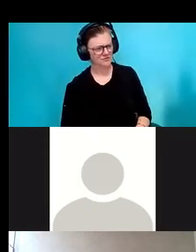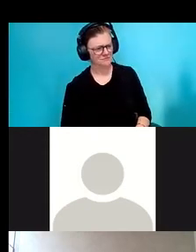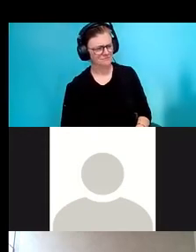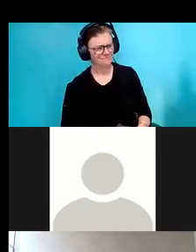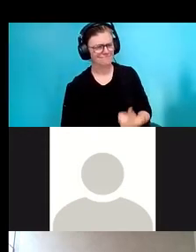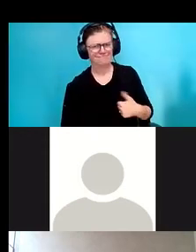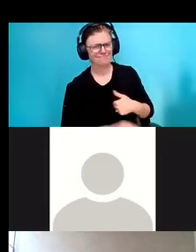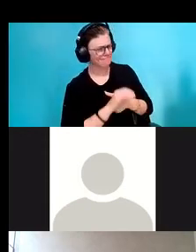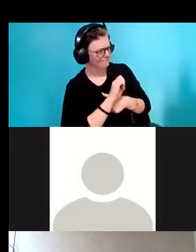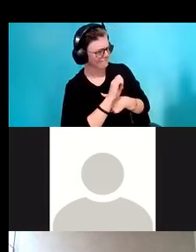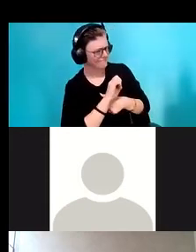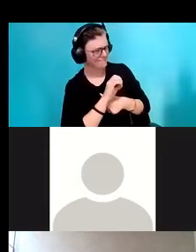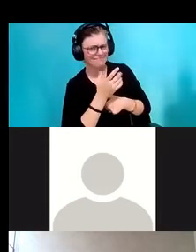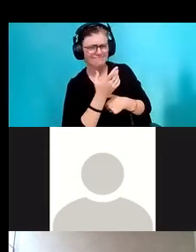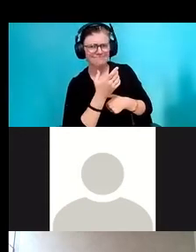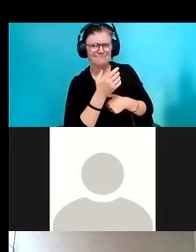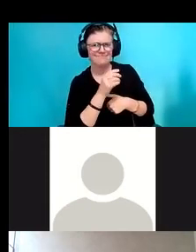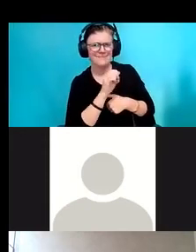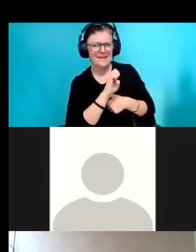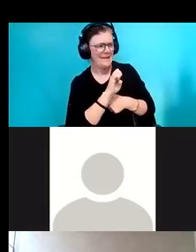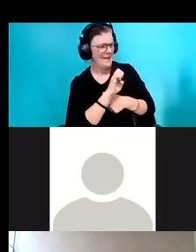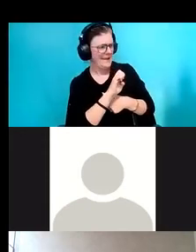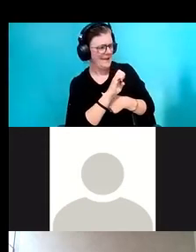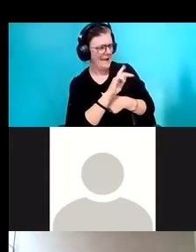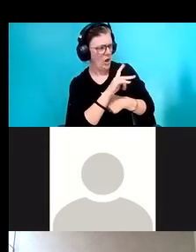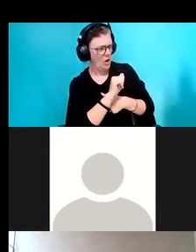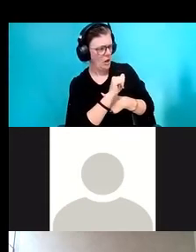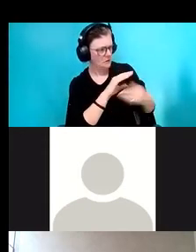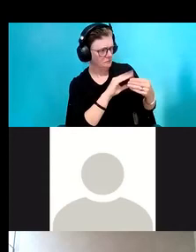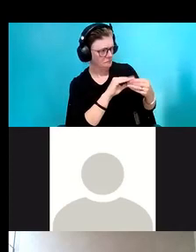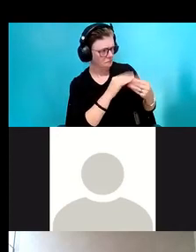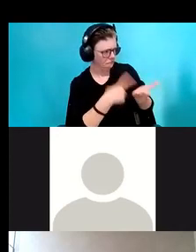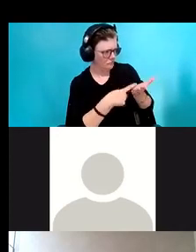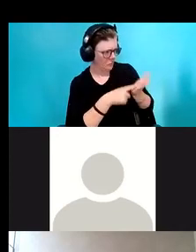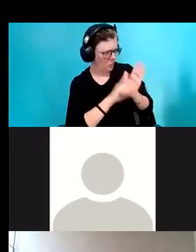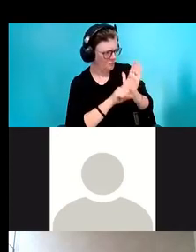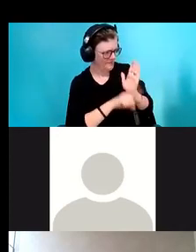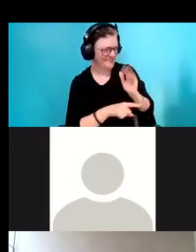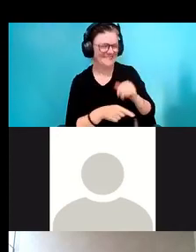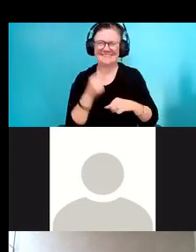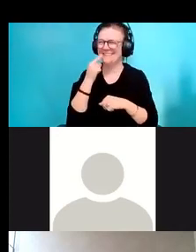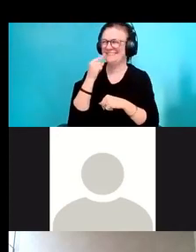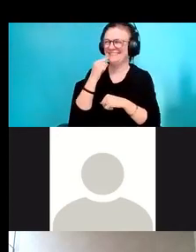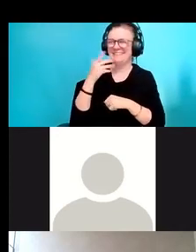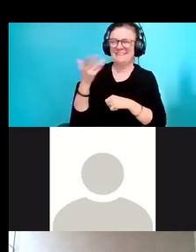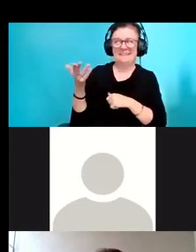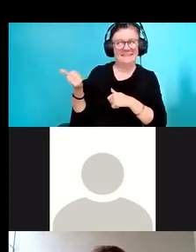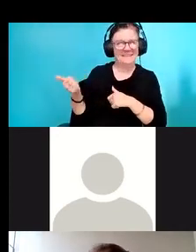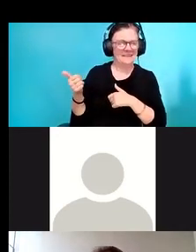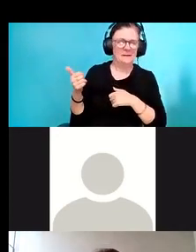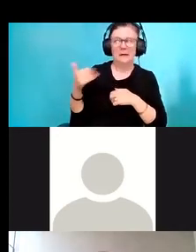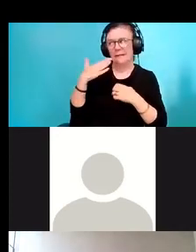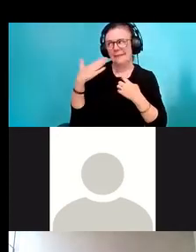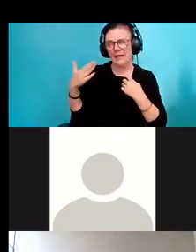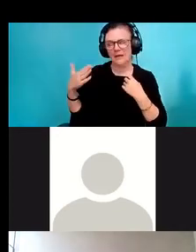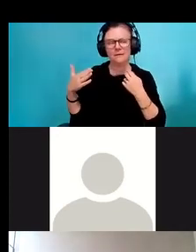because she is always very excited to talk about research. Well, and thank you from Jose Juan.